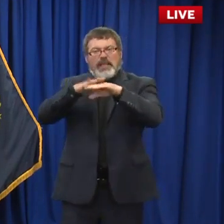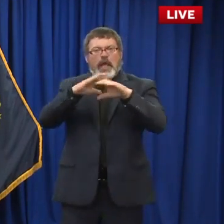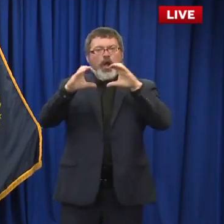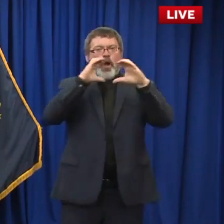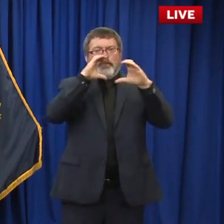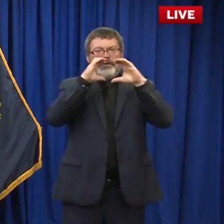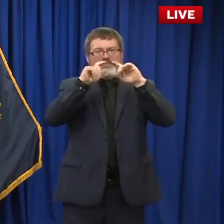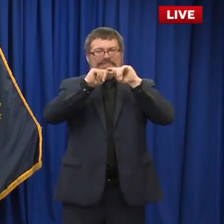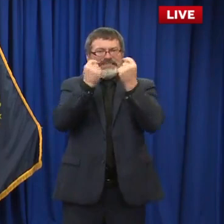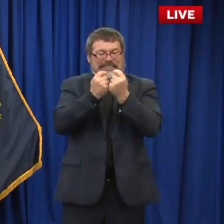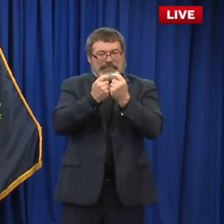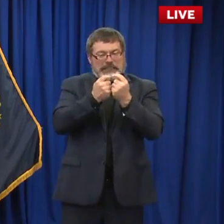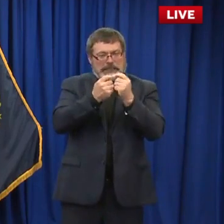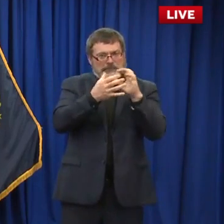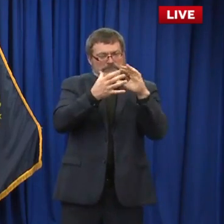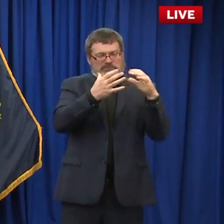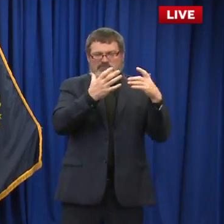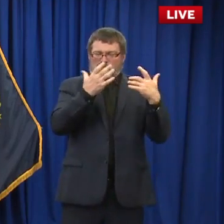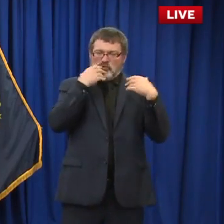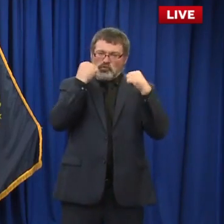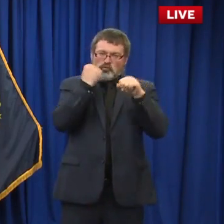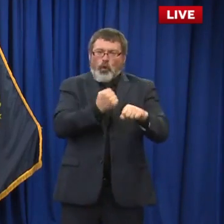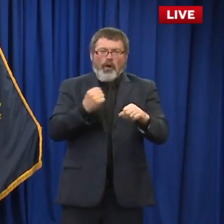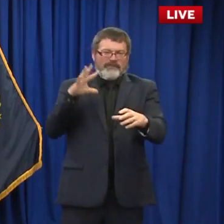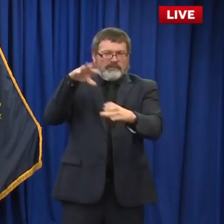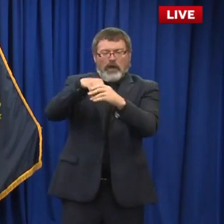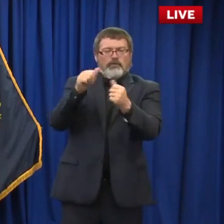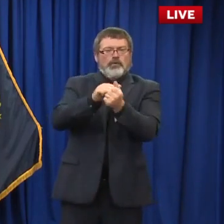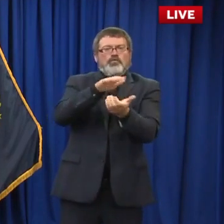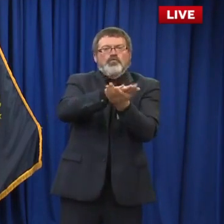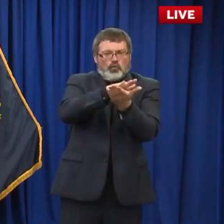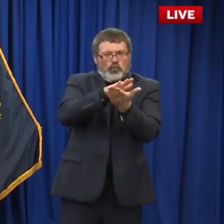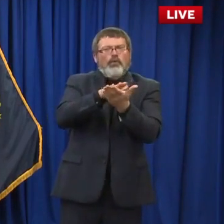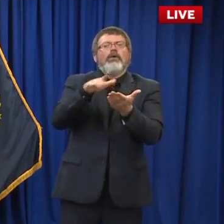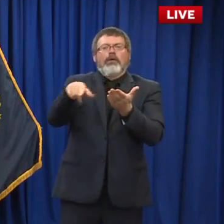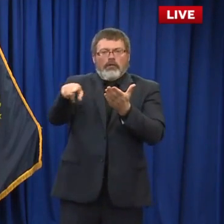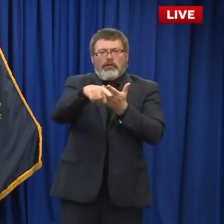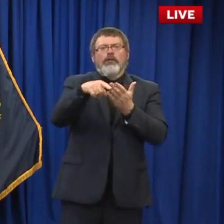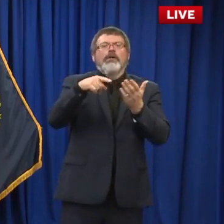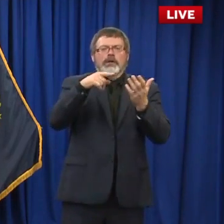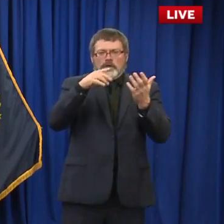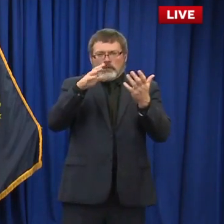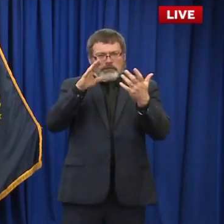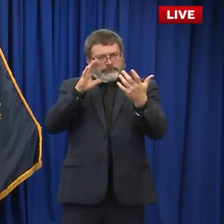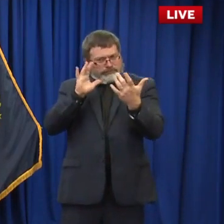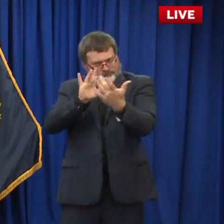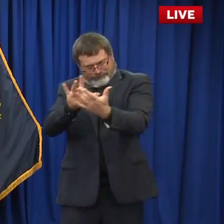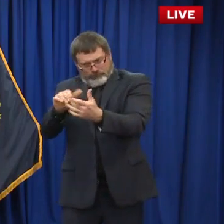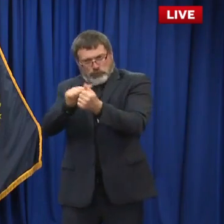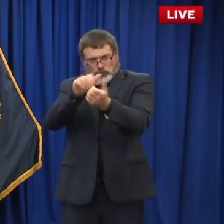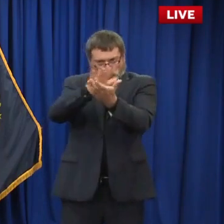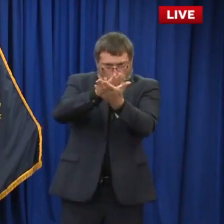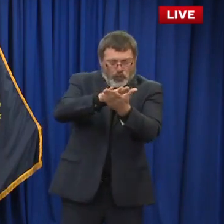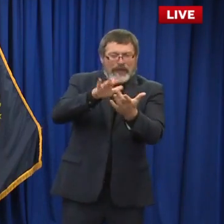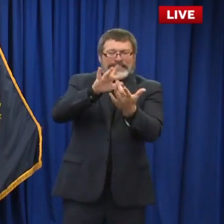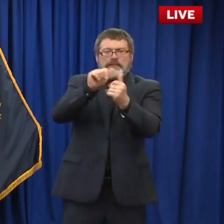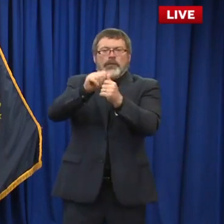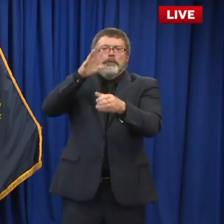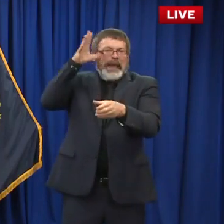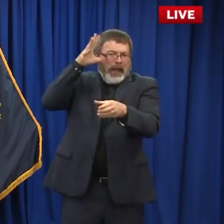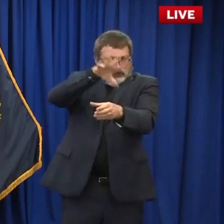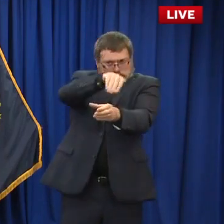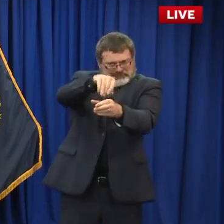FOREMOST, AND A COMMUNICATION PLAN AT A LOCALIZED LEVEL, SO AGAIN, SCHOOLS WERE COMMUNICATING WITH PARENTS AND TEACHERS ON A VARIETY OF DIFFERENT ISSUES AS WE GO